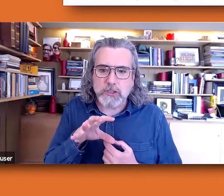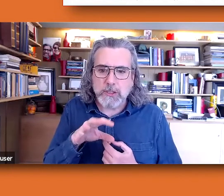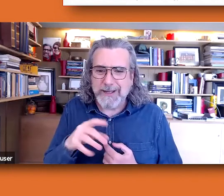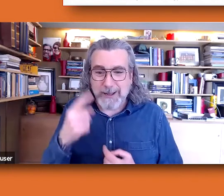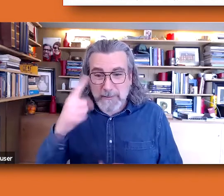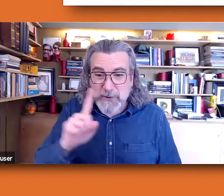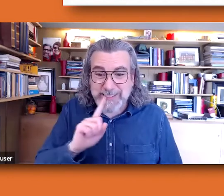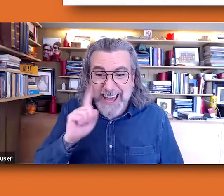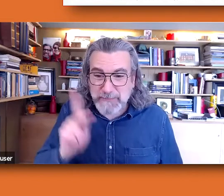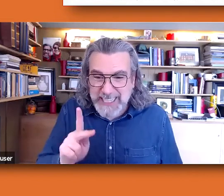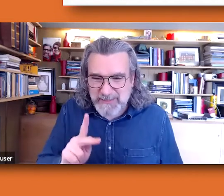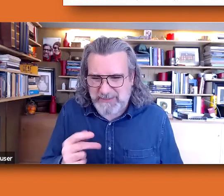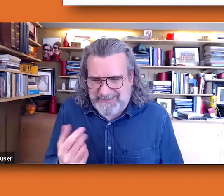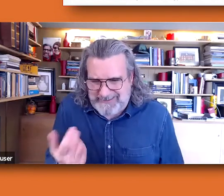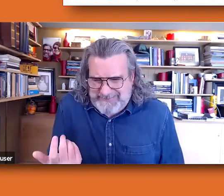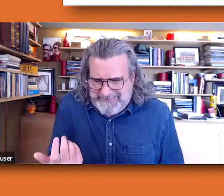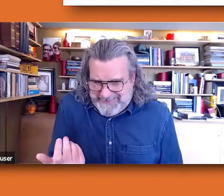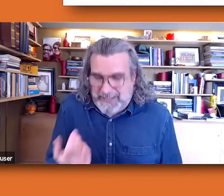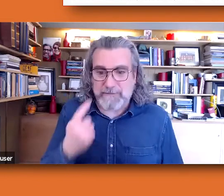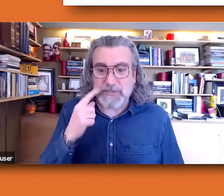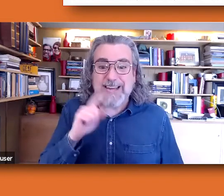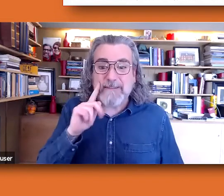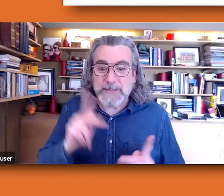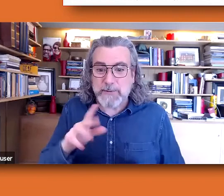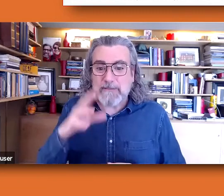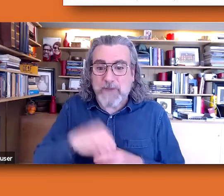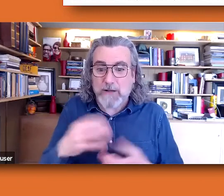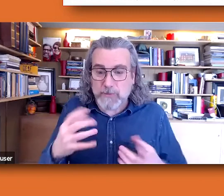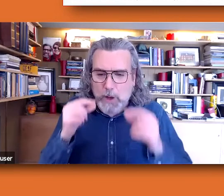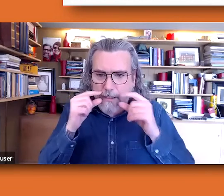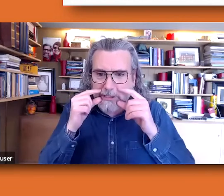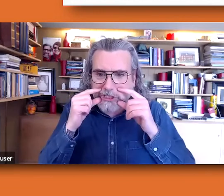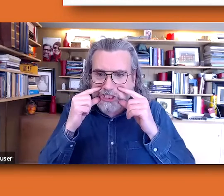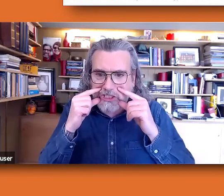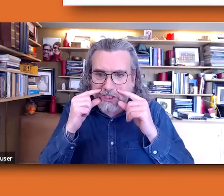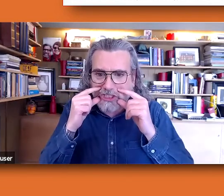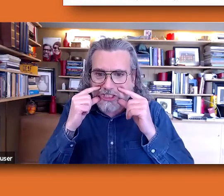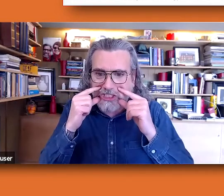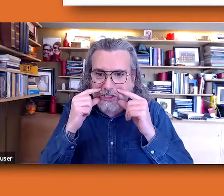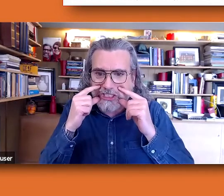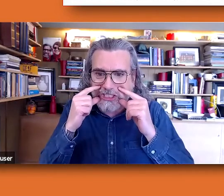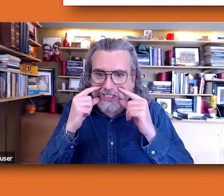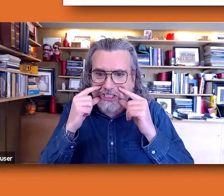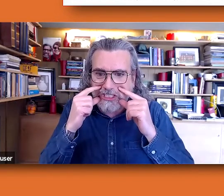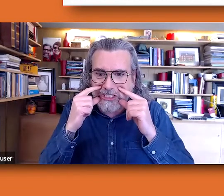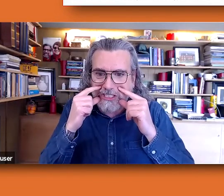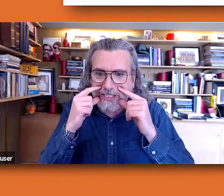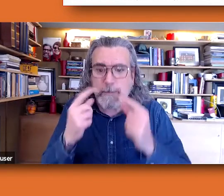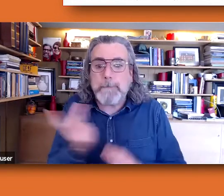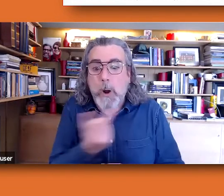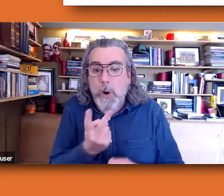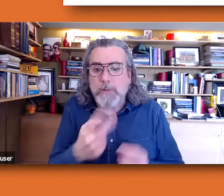But for deaf people, obviously, deaf people may equate it more with the mouth morpheme that they see